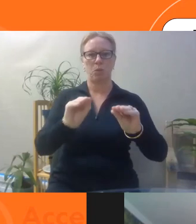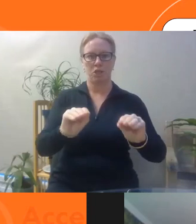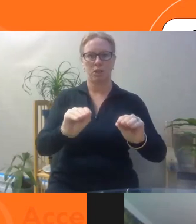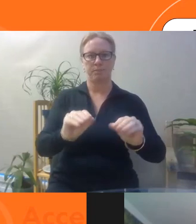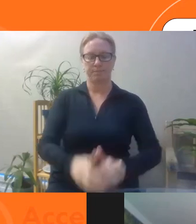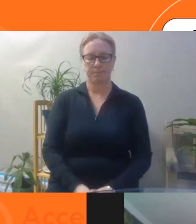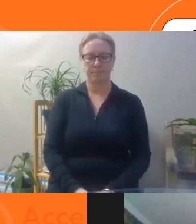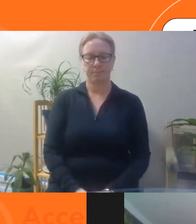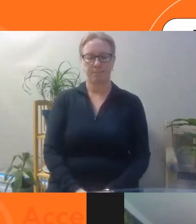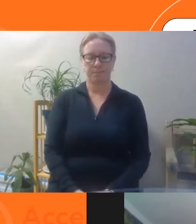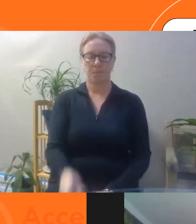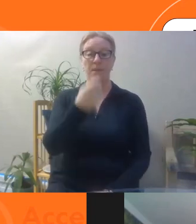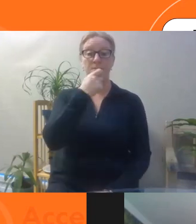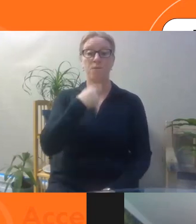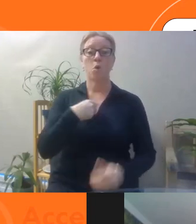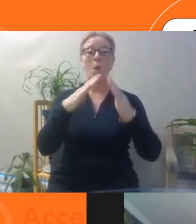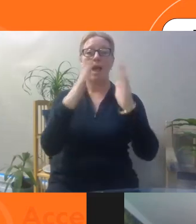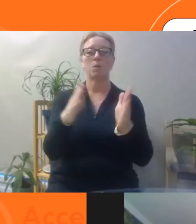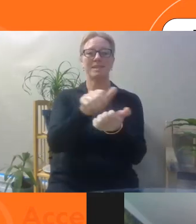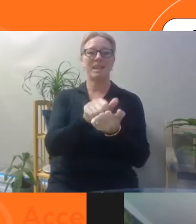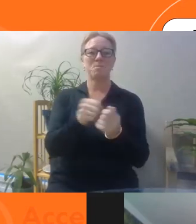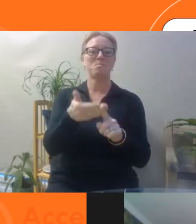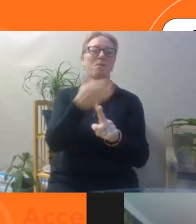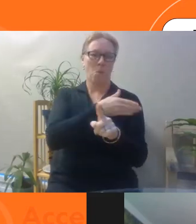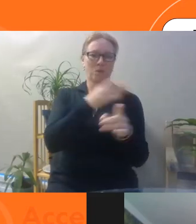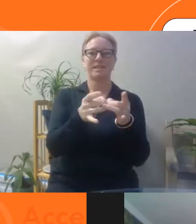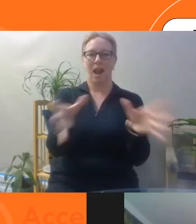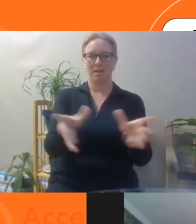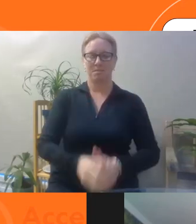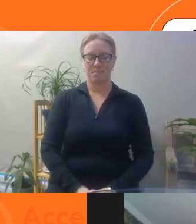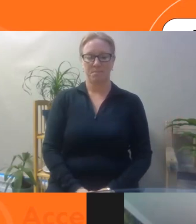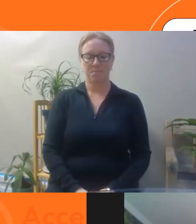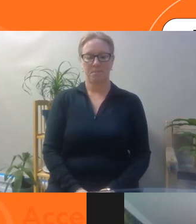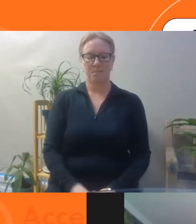A few housekeeping aspects just before we begin. After each panel,